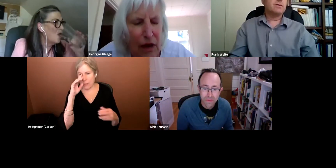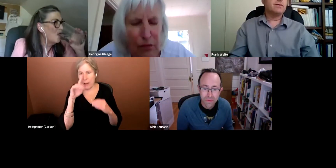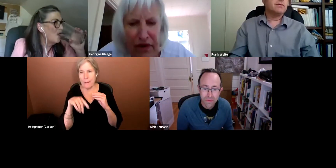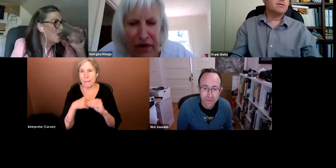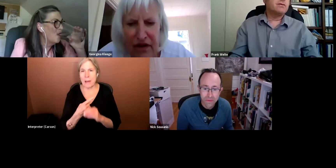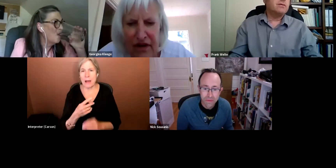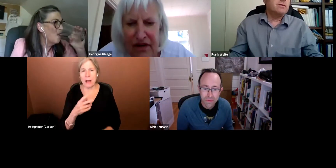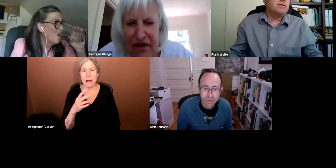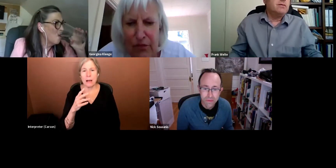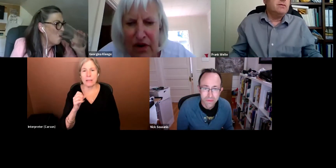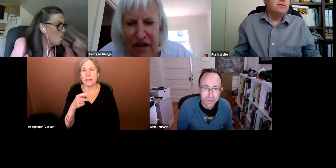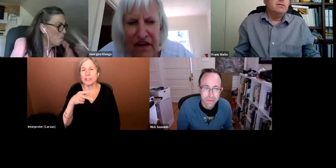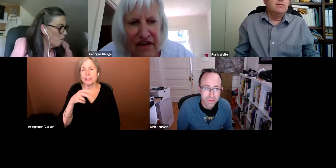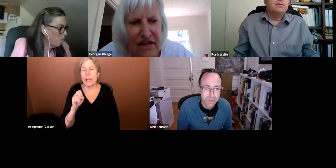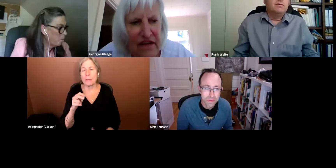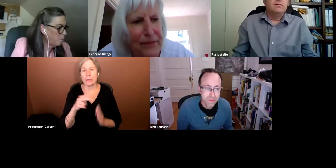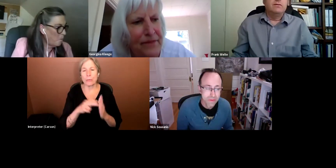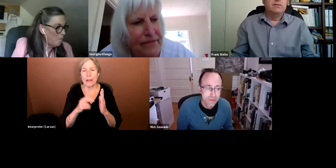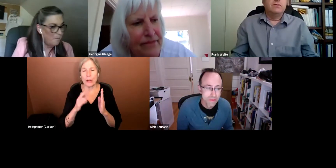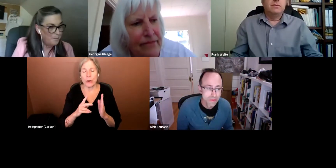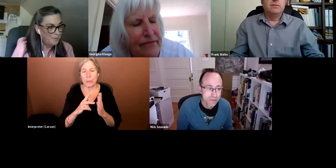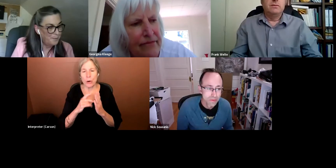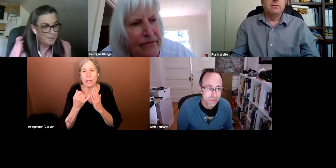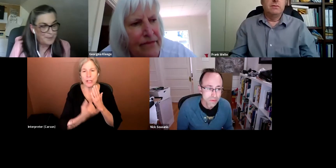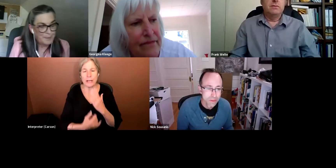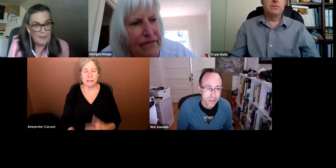Shapereader project. >>>: Yes.